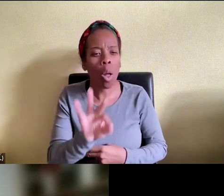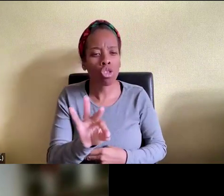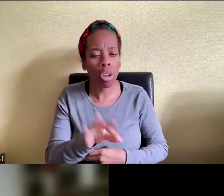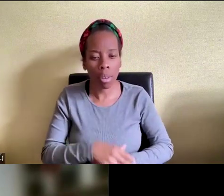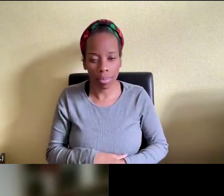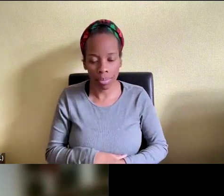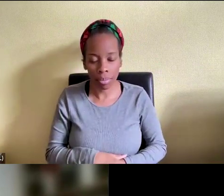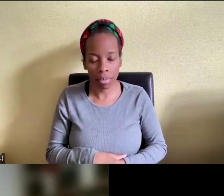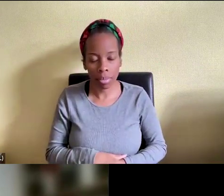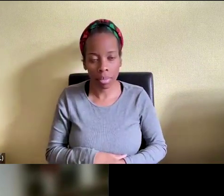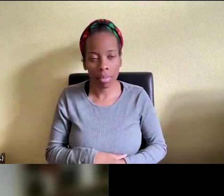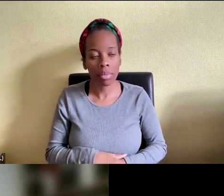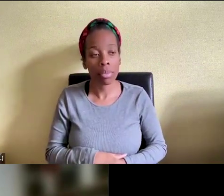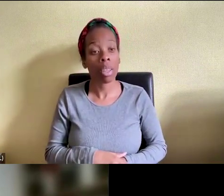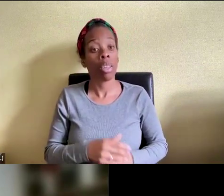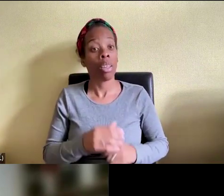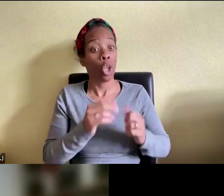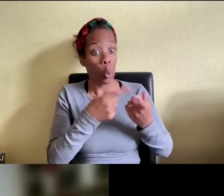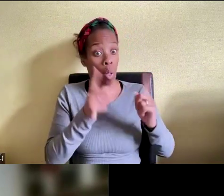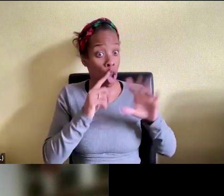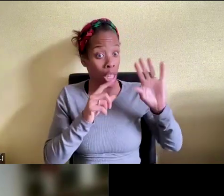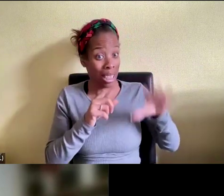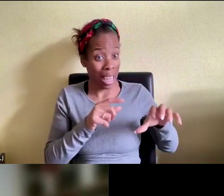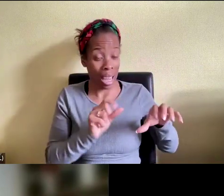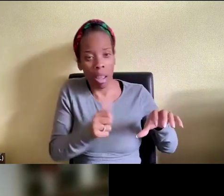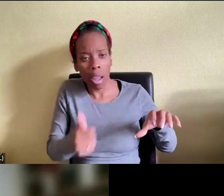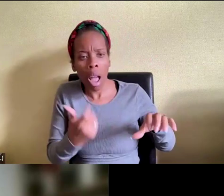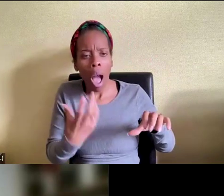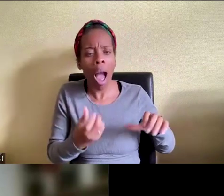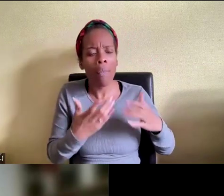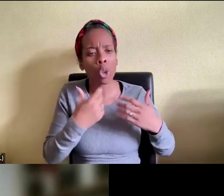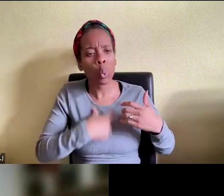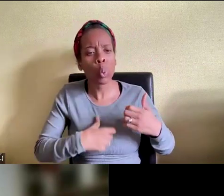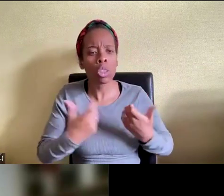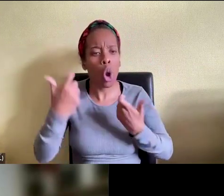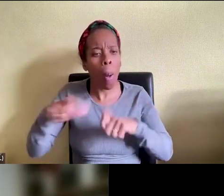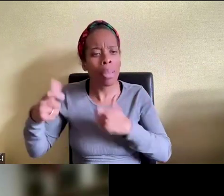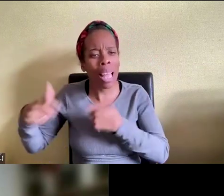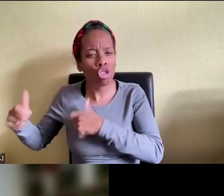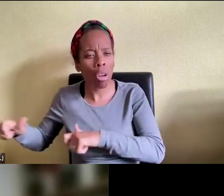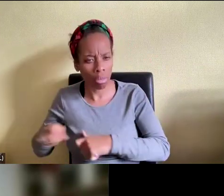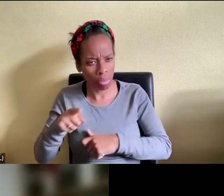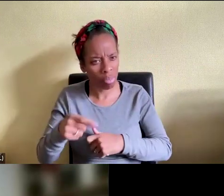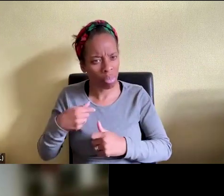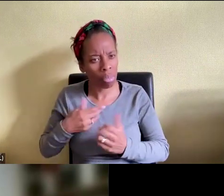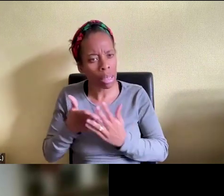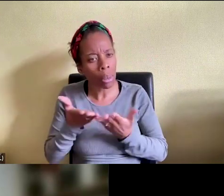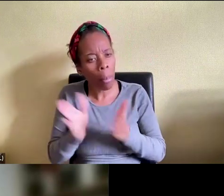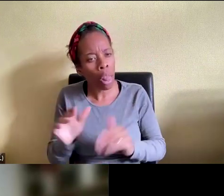accommodation on campus. Kind of what is considered reasonable in the provision of this, and does that extend to accommodation not under the